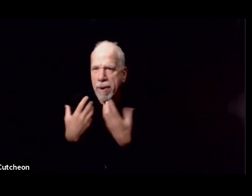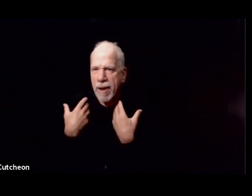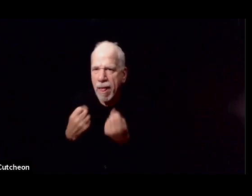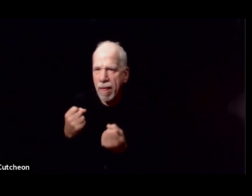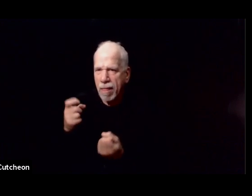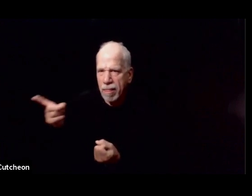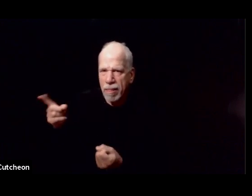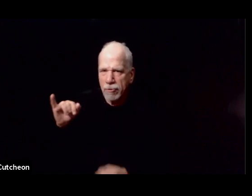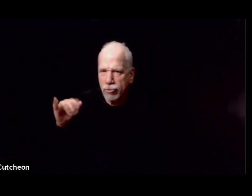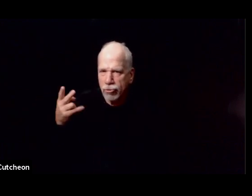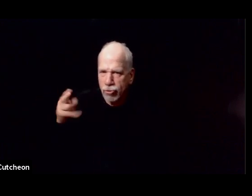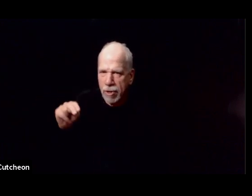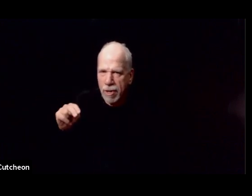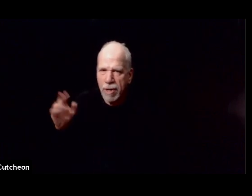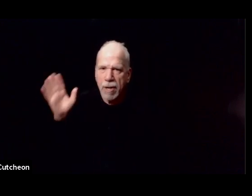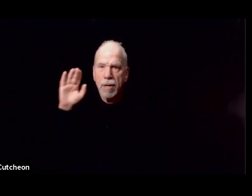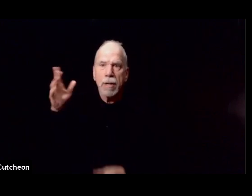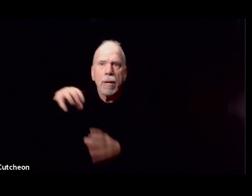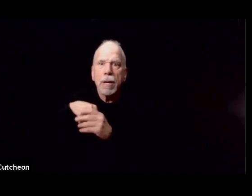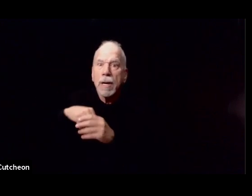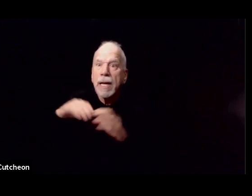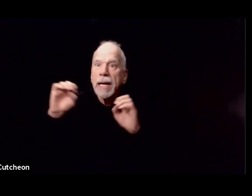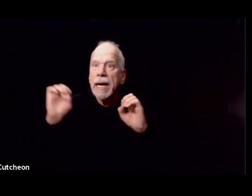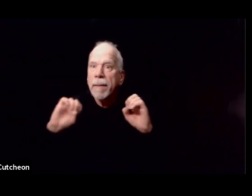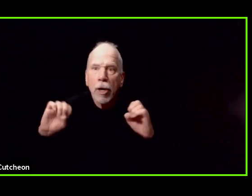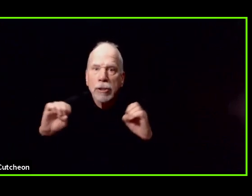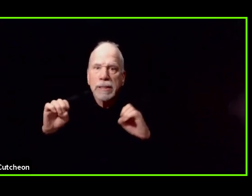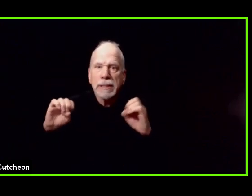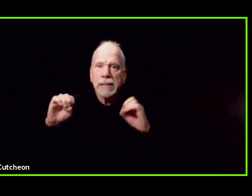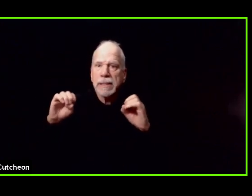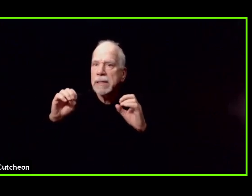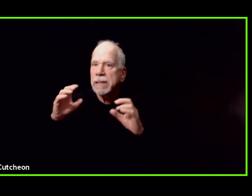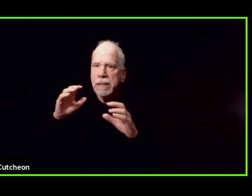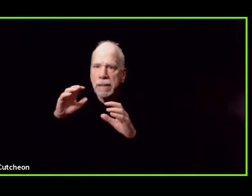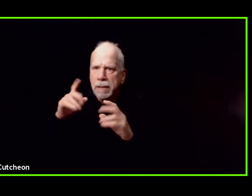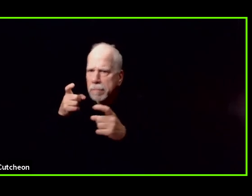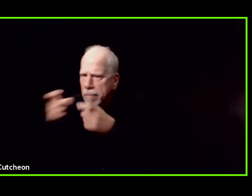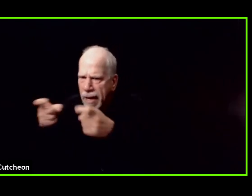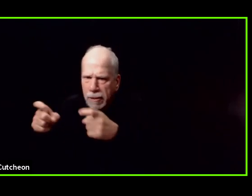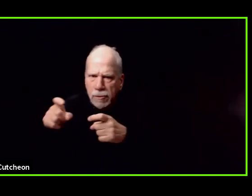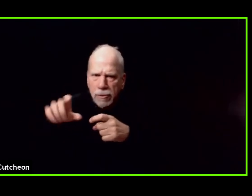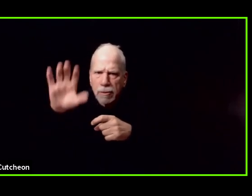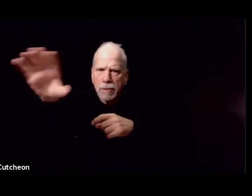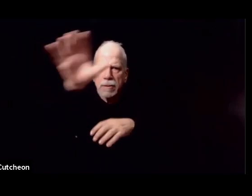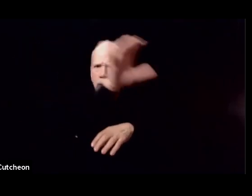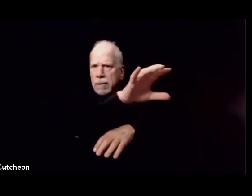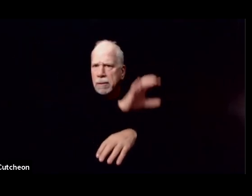Division of the Minnesota Department of Public Safety. He is a faculty emergency physician